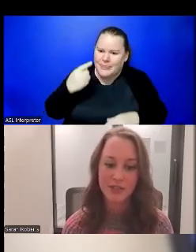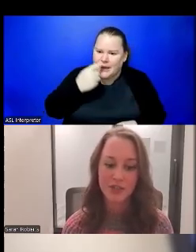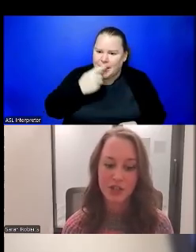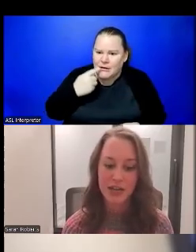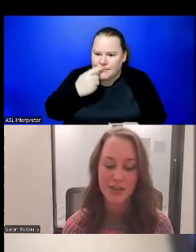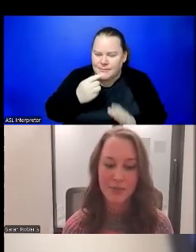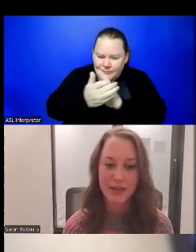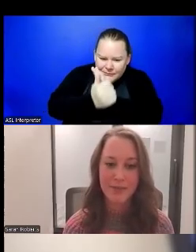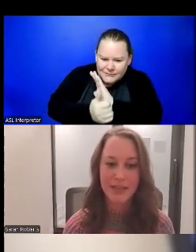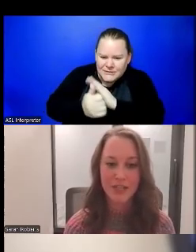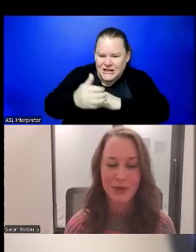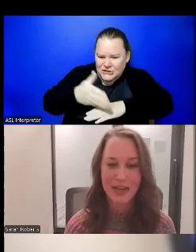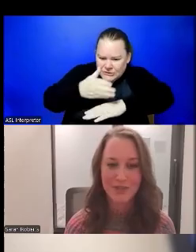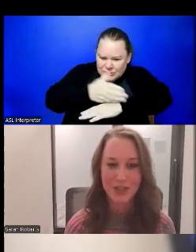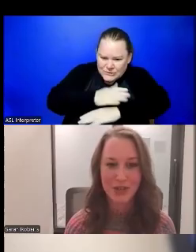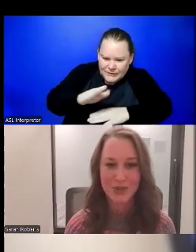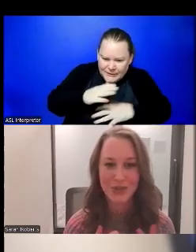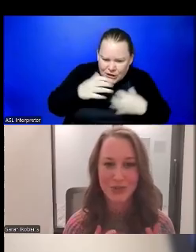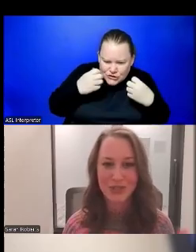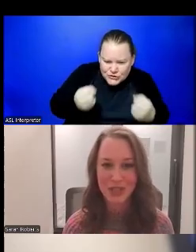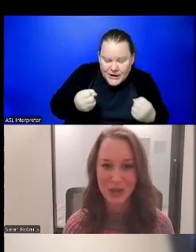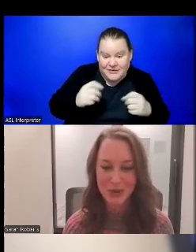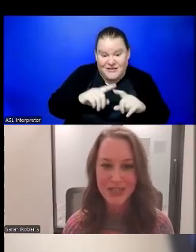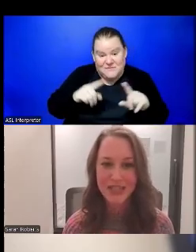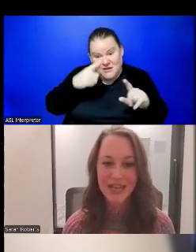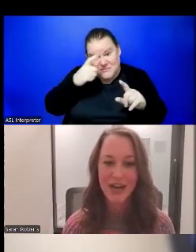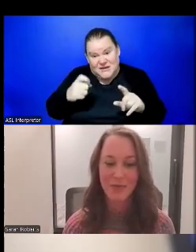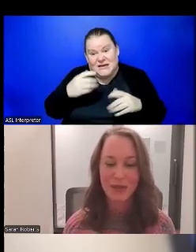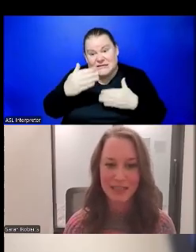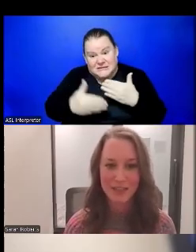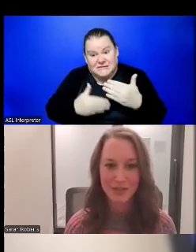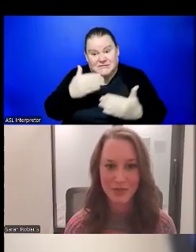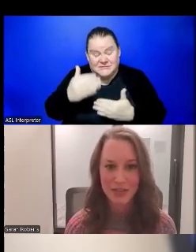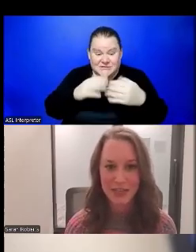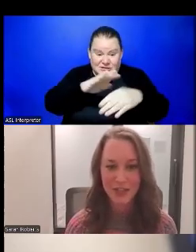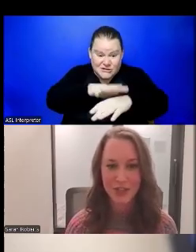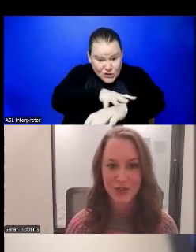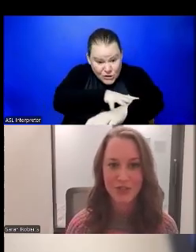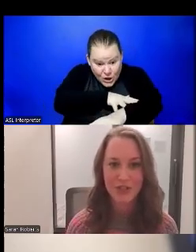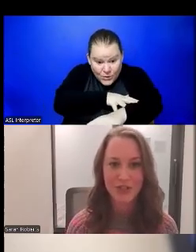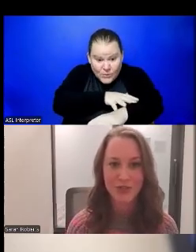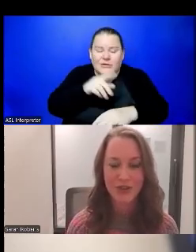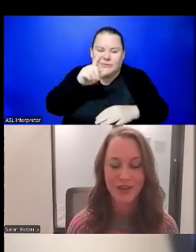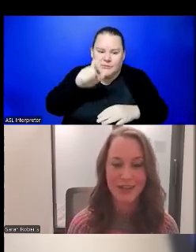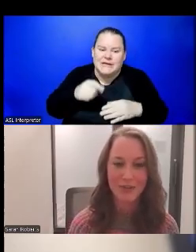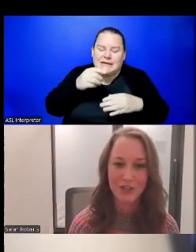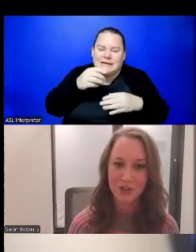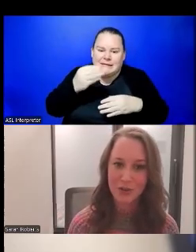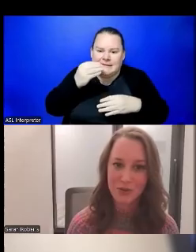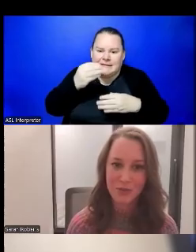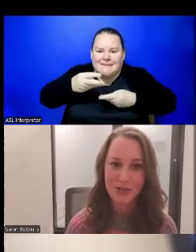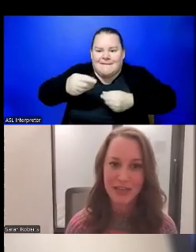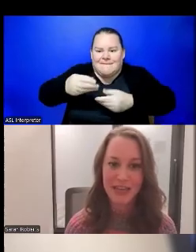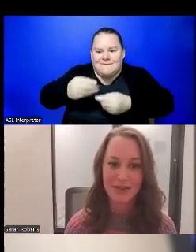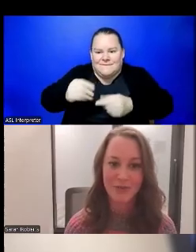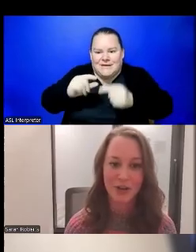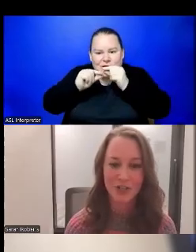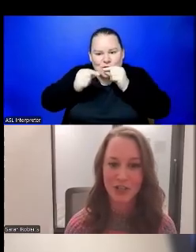up their strength. But because we have to go so slow, we need those feeding tubes to allow us to grow normally, and we're not